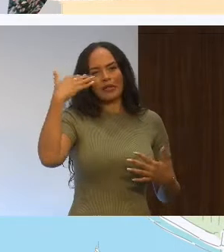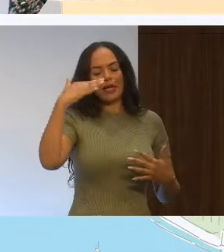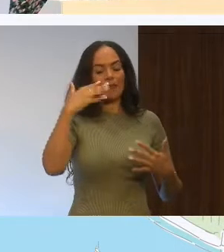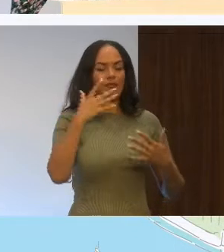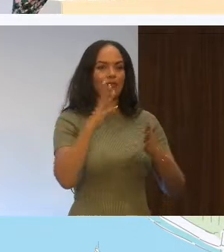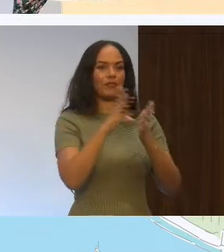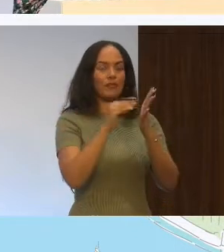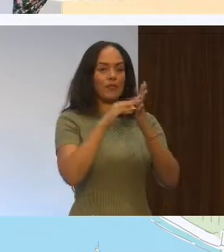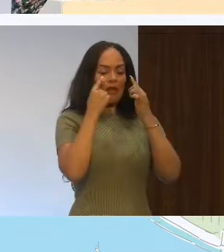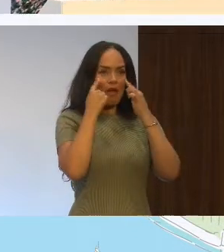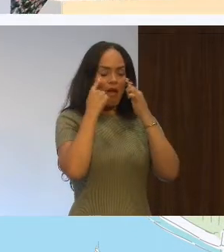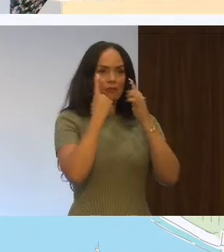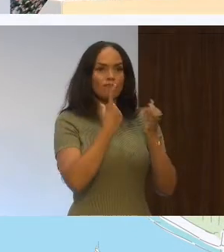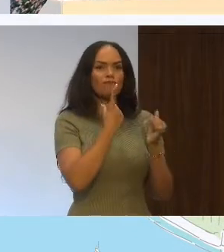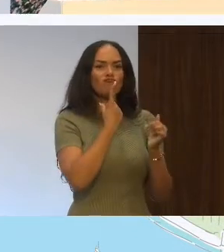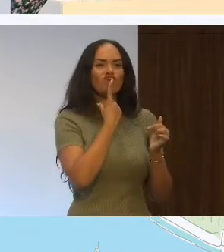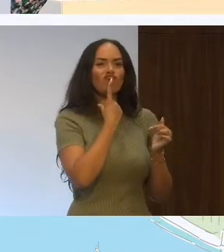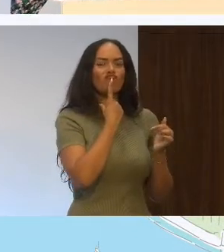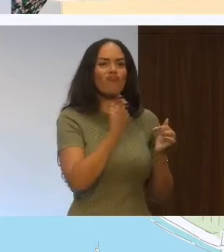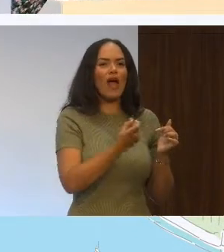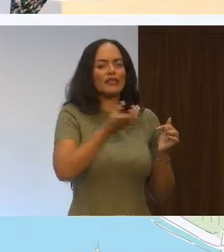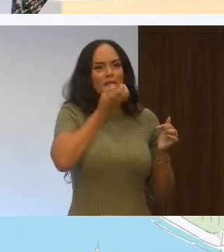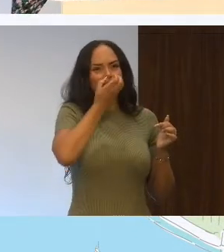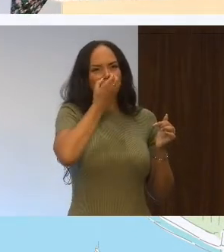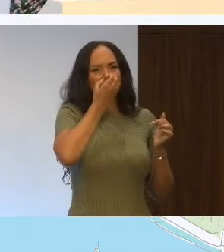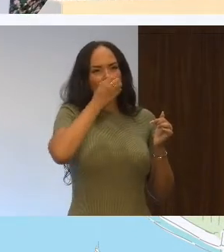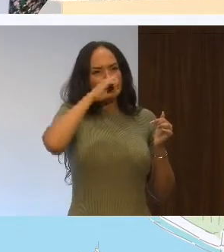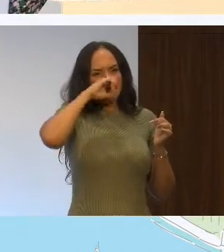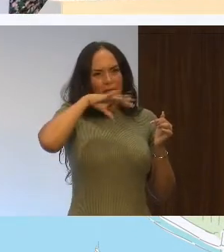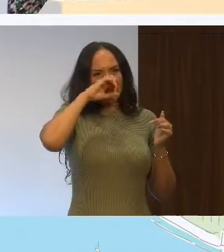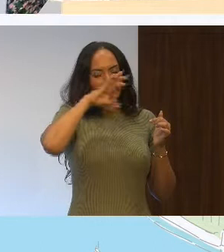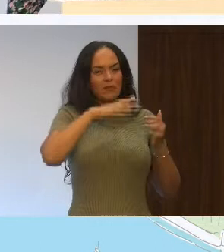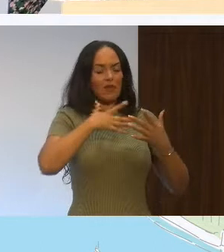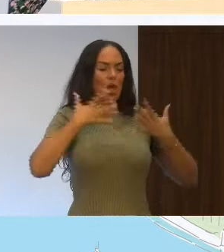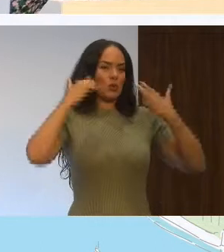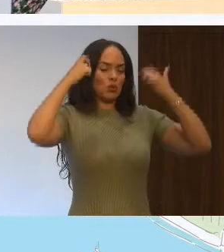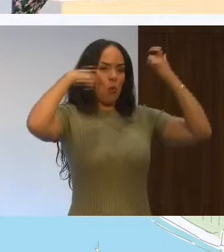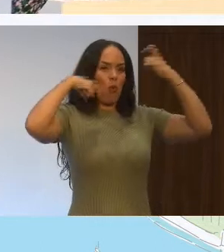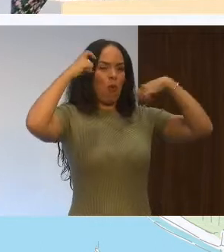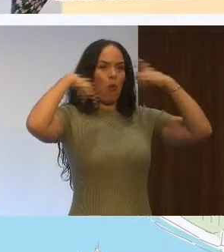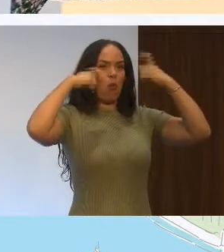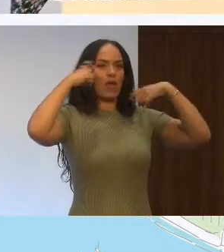tearing in the eyes, stuffiness in the nose, flushing, sweating. Things like that can also happen before pain.